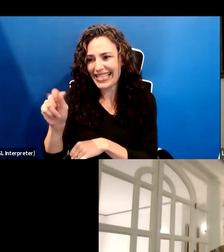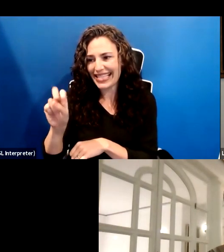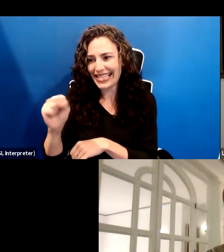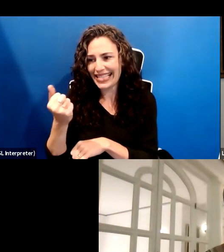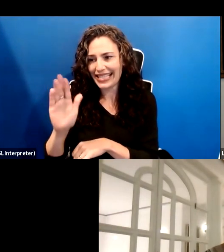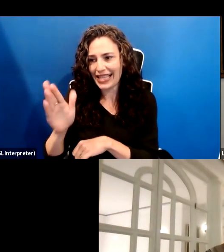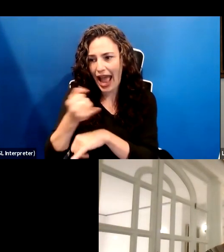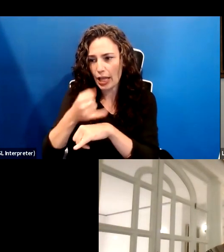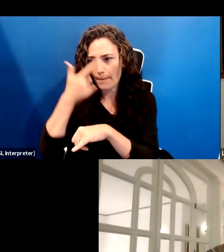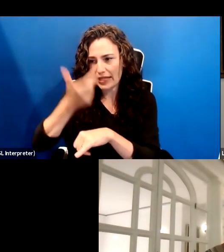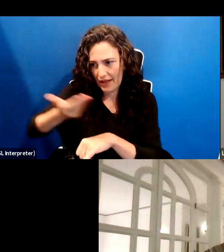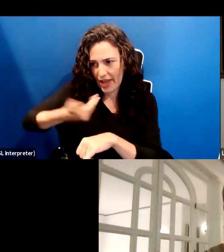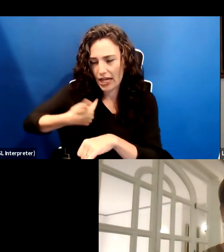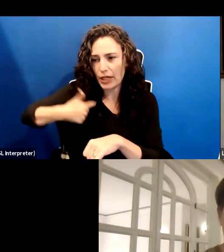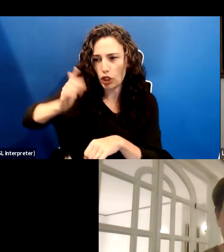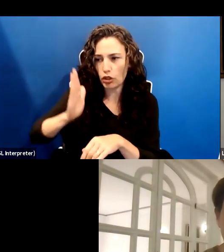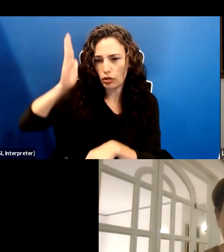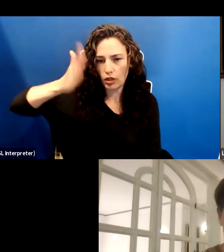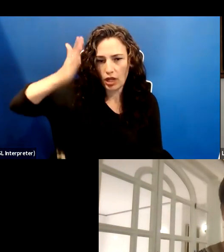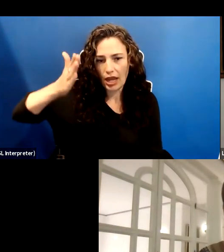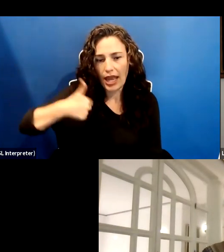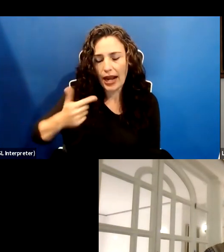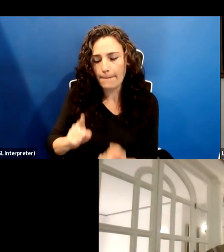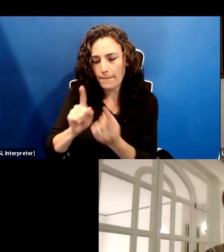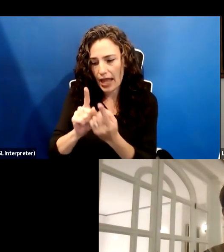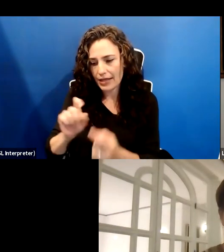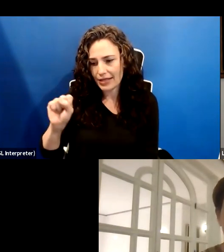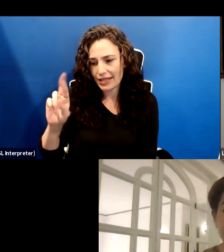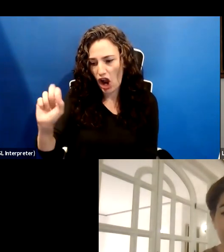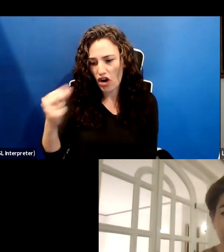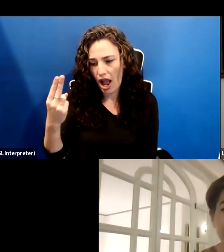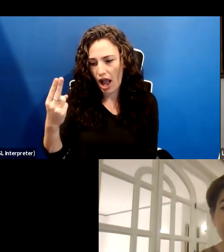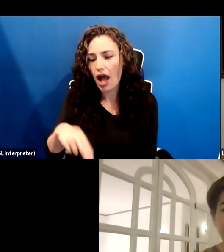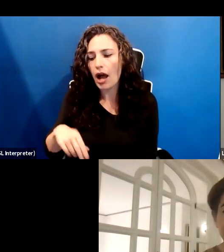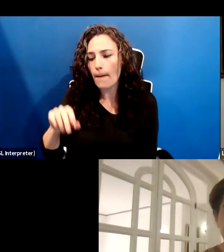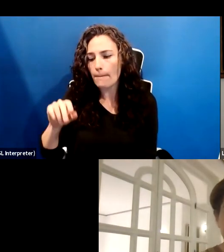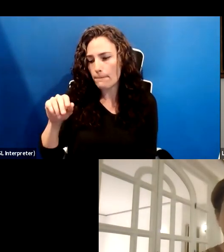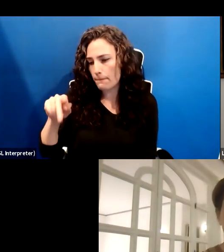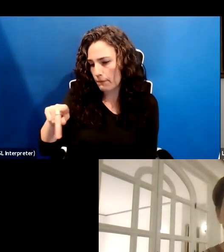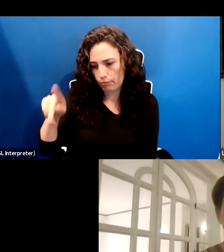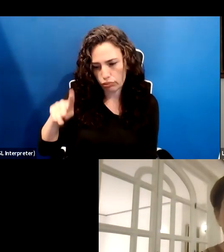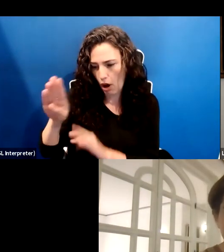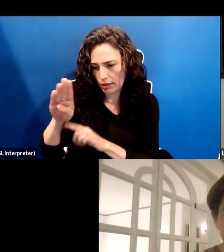and I met Sara Bronfman there. And she began telling me about NXIVM and about these classes,